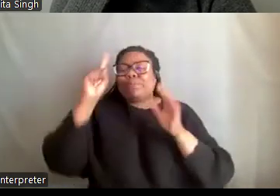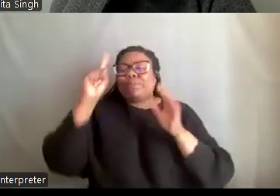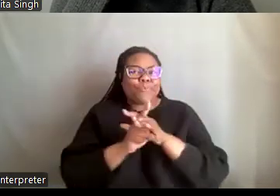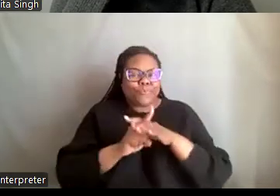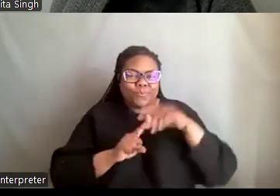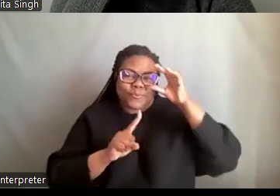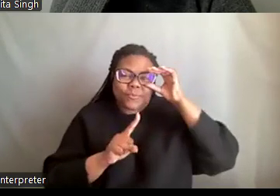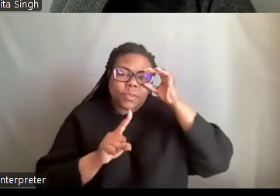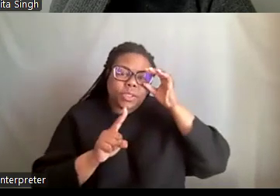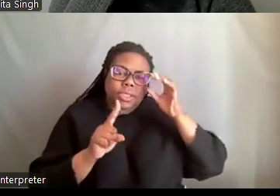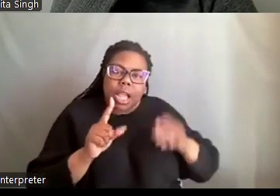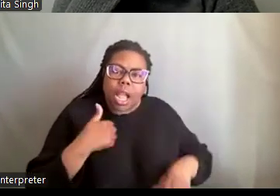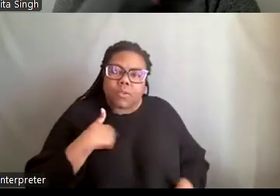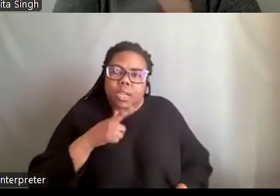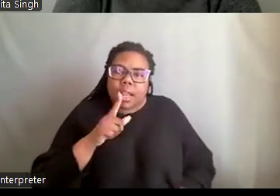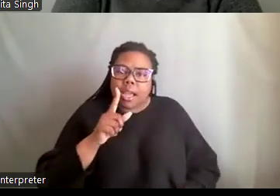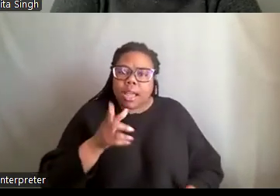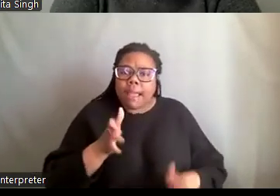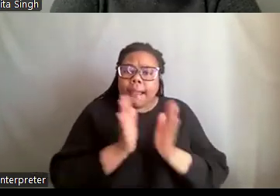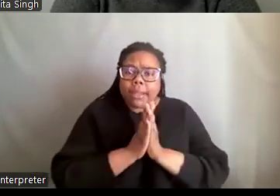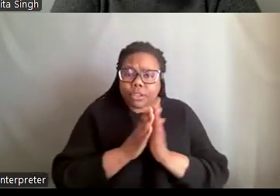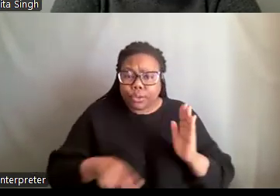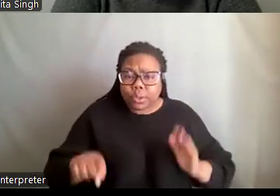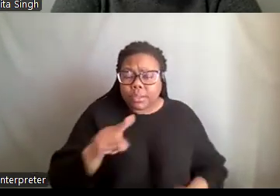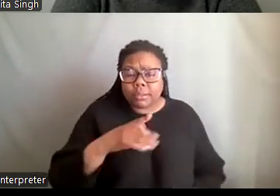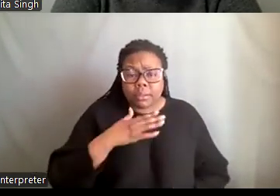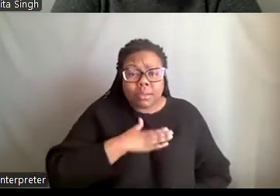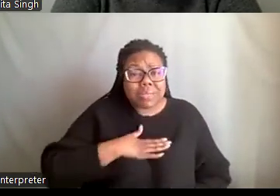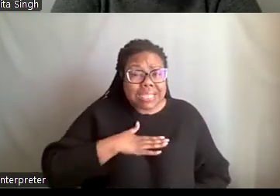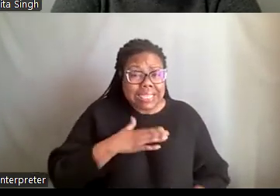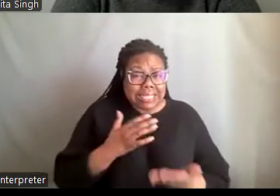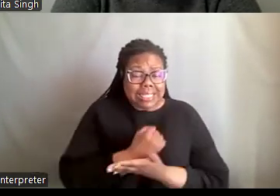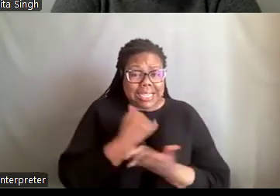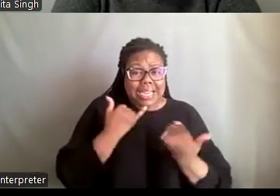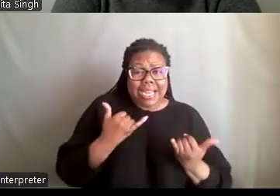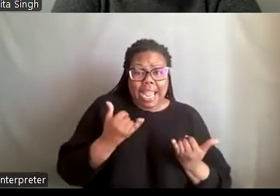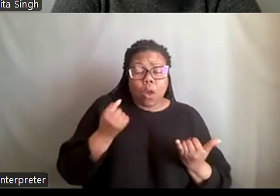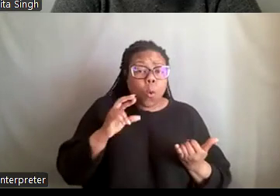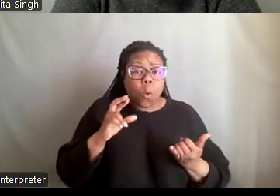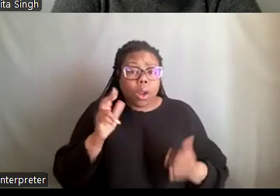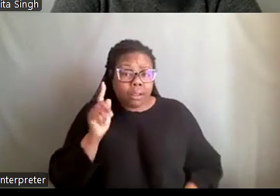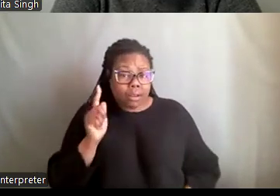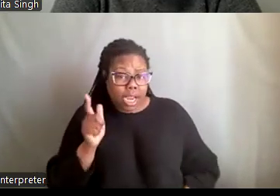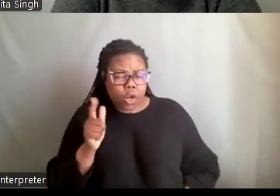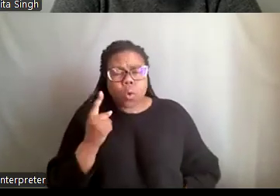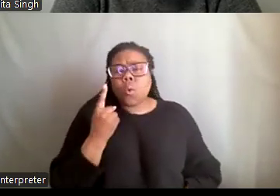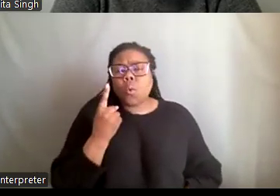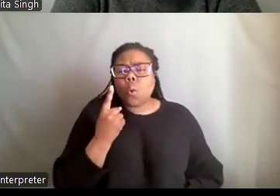it. So let's have -- oh, I know what I forgot. I was going to ask everybody to be sure to take a moment now or